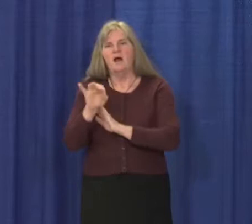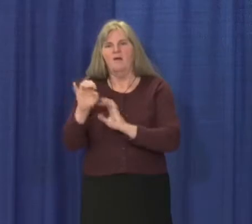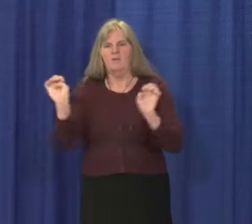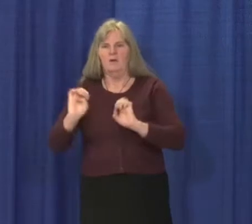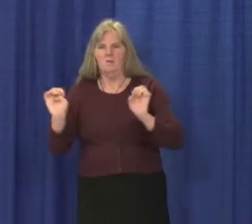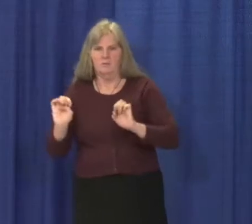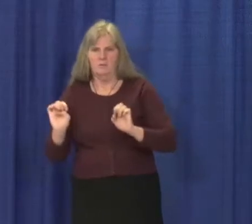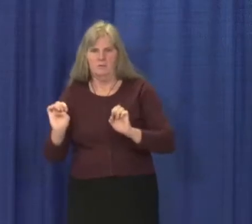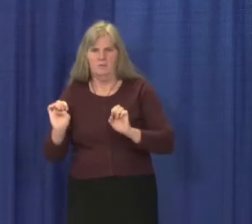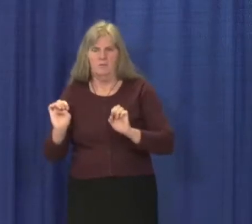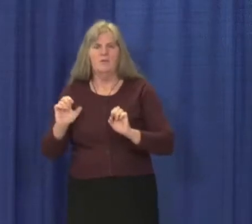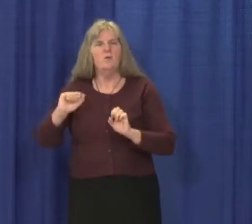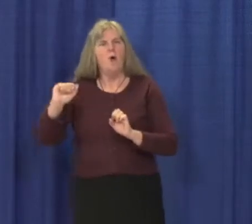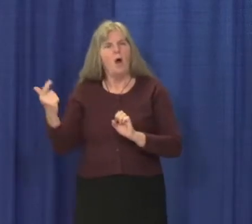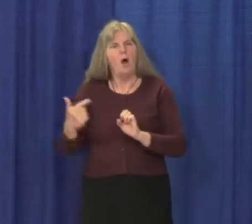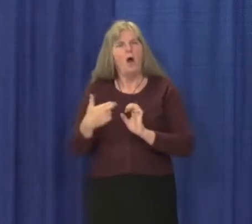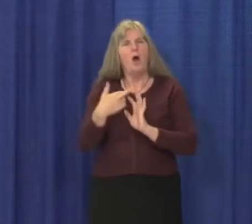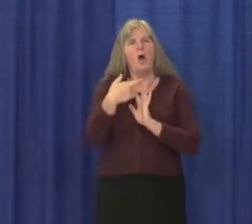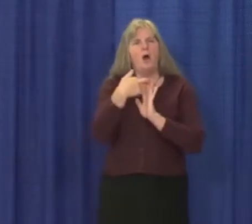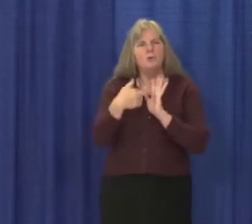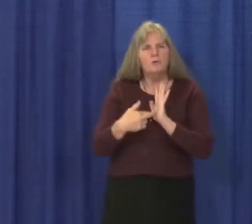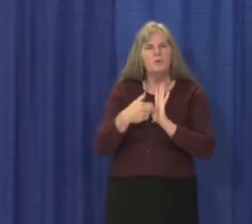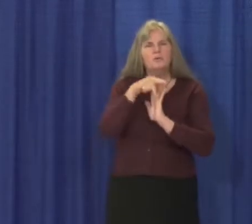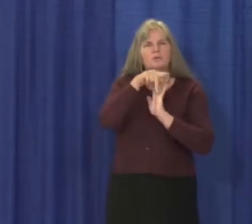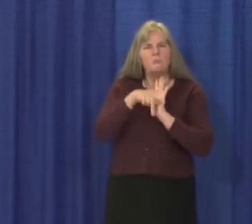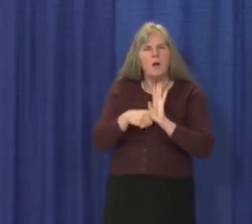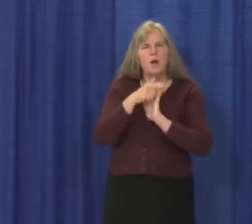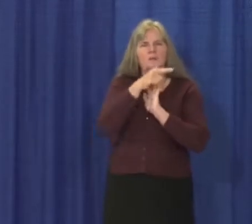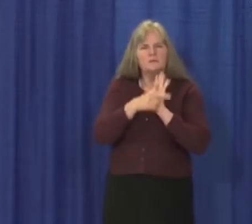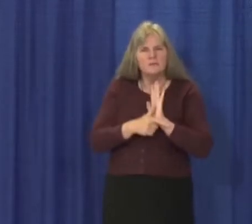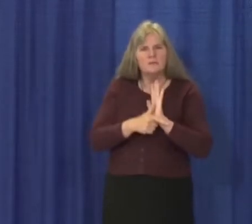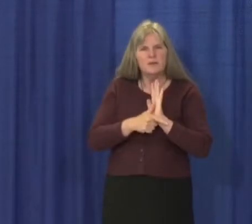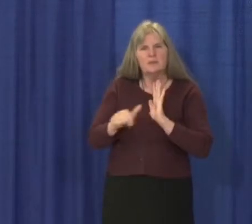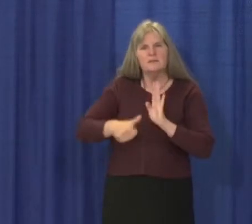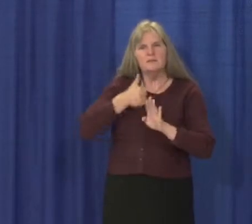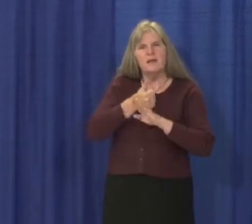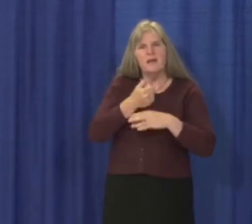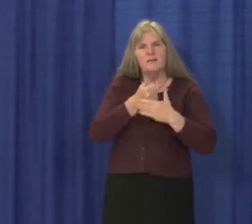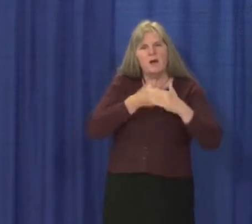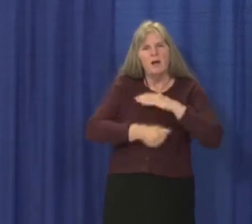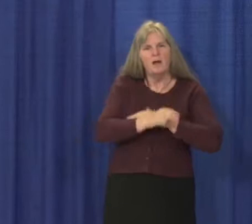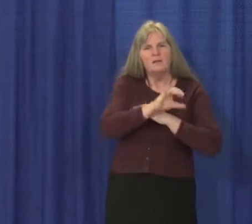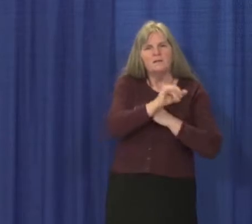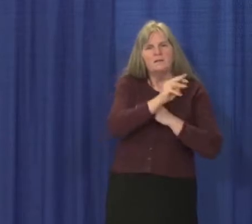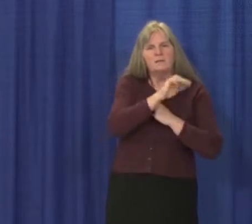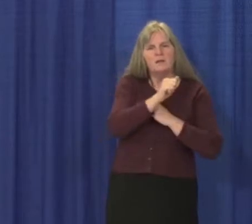emergency measures act in response to COVID-19 will be lifted and we can focus our